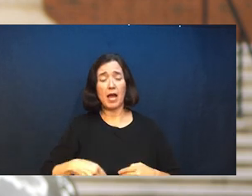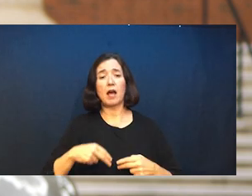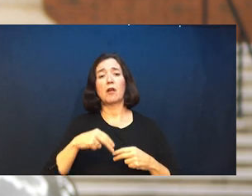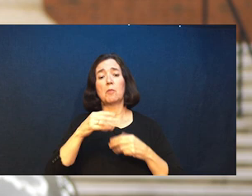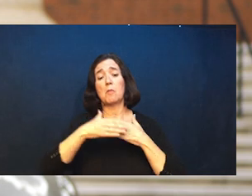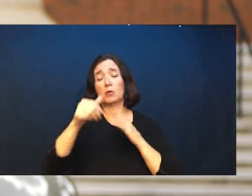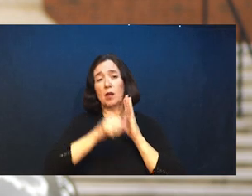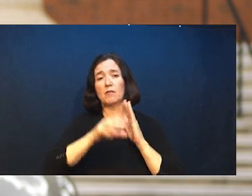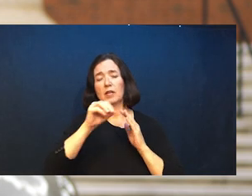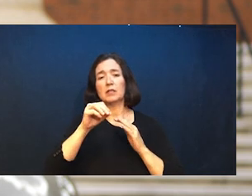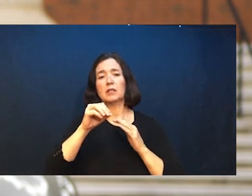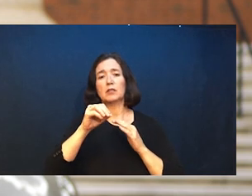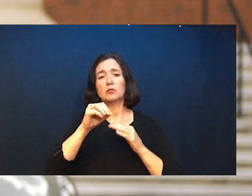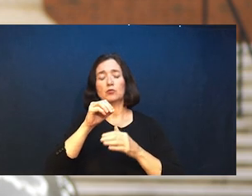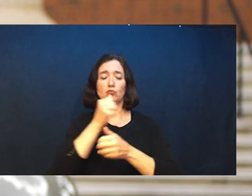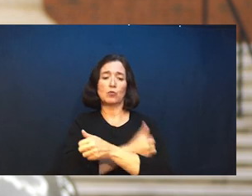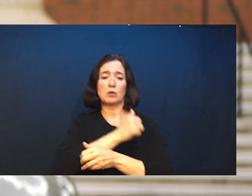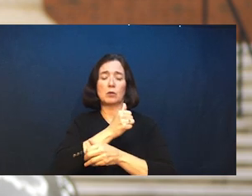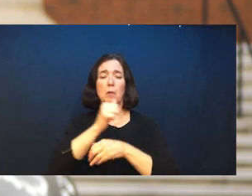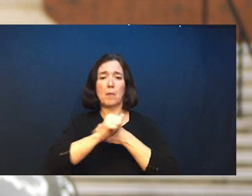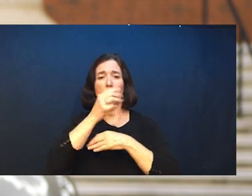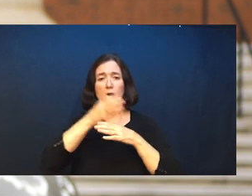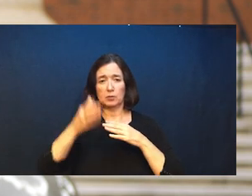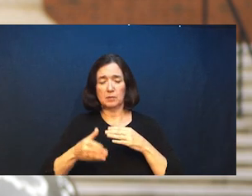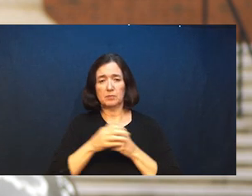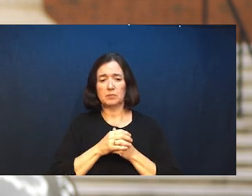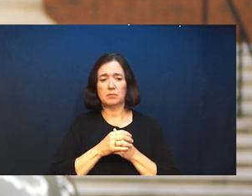Some of this research has been focused on this region specifically,